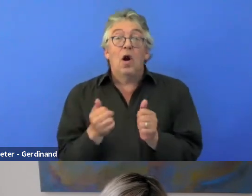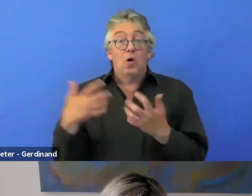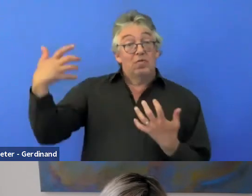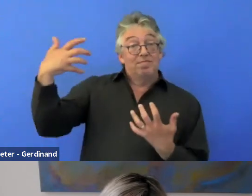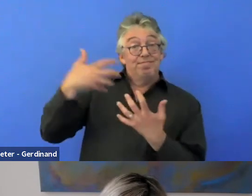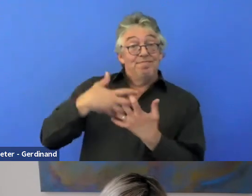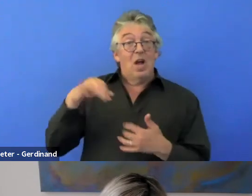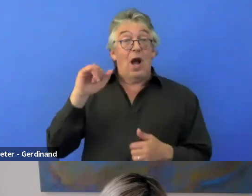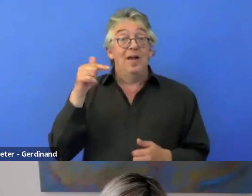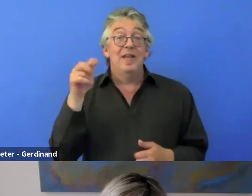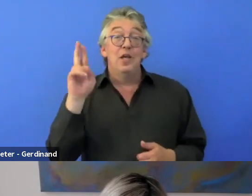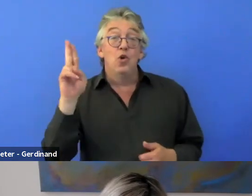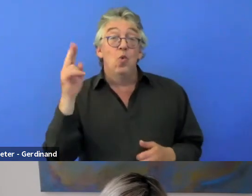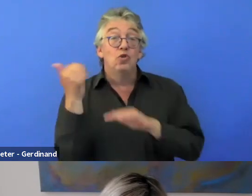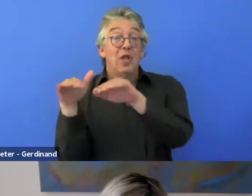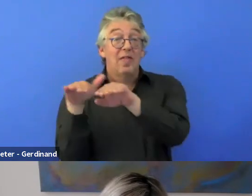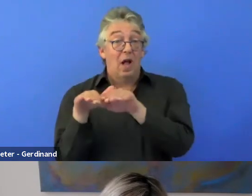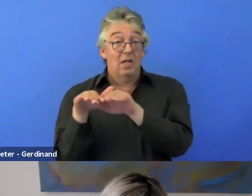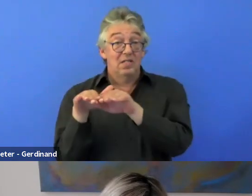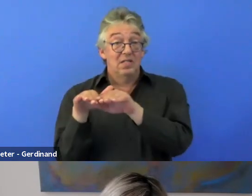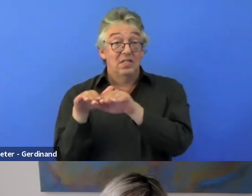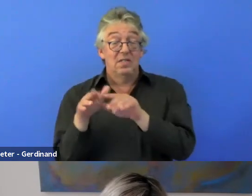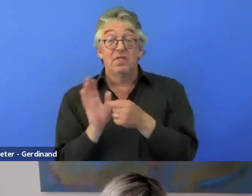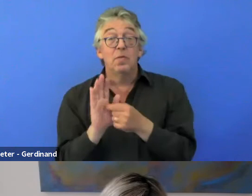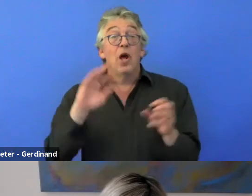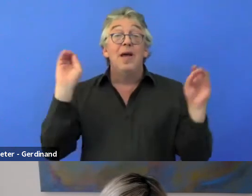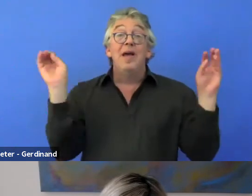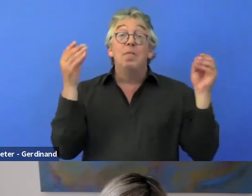that often cover the same standards, as the Emergency Communications.